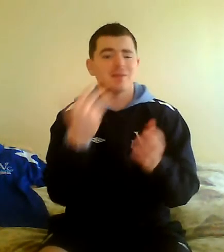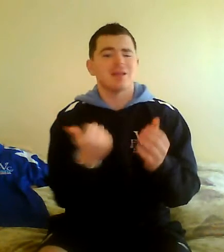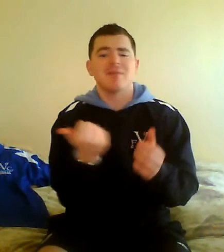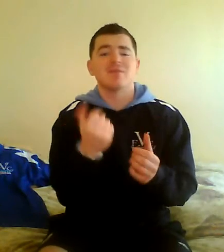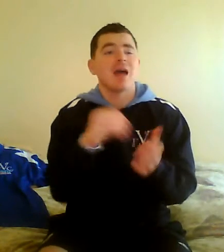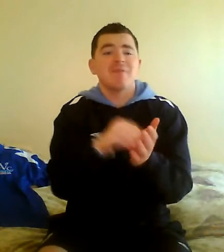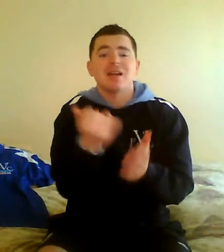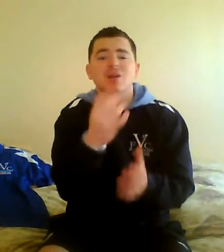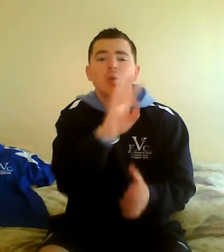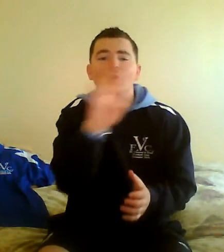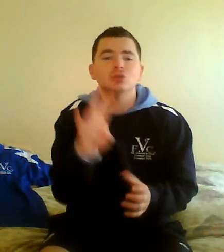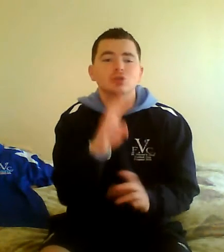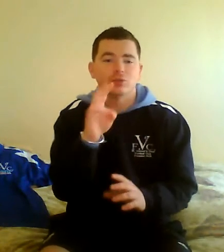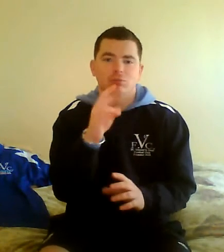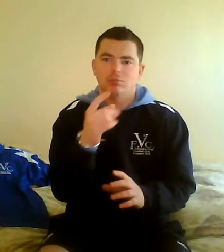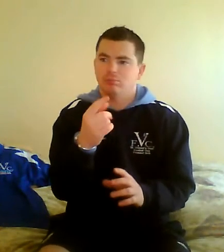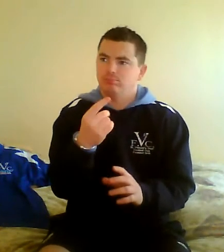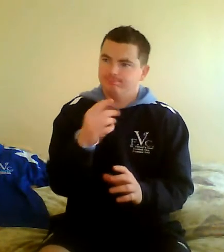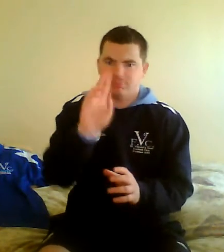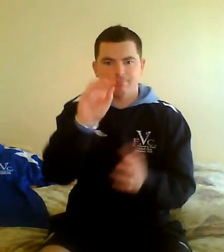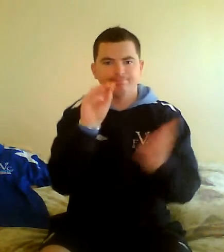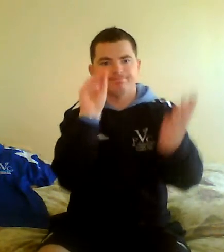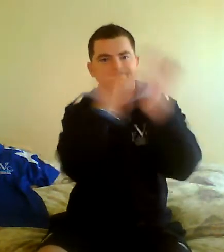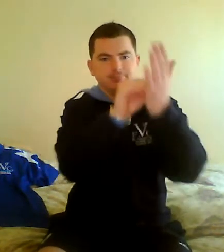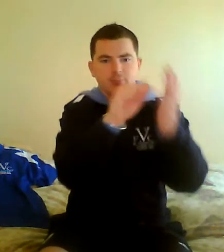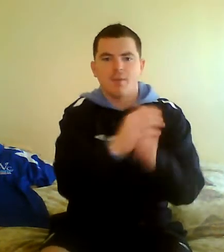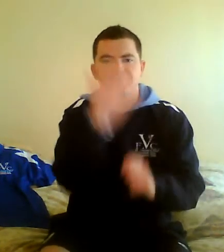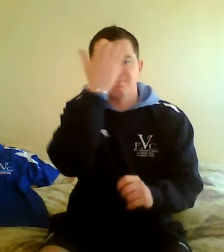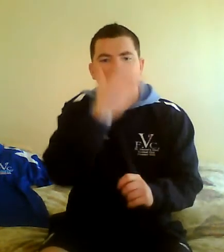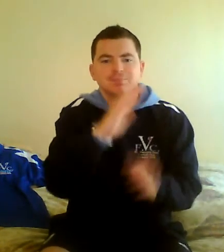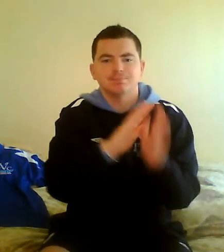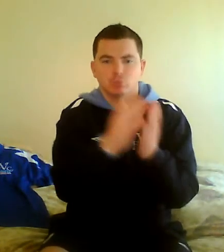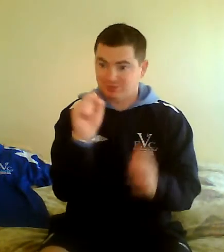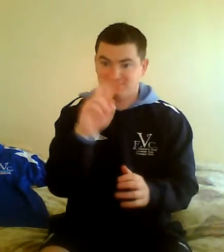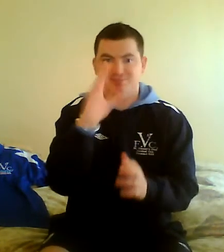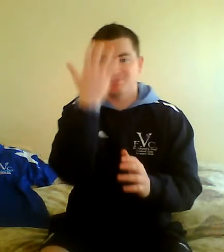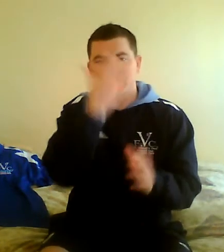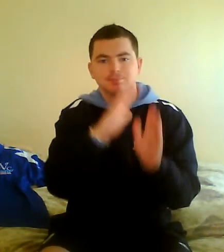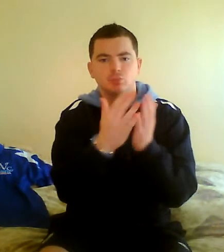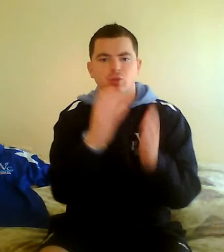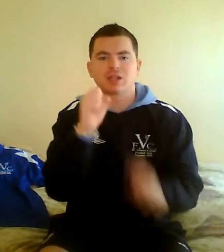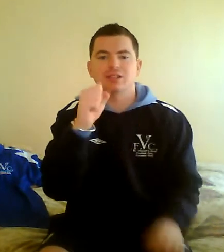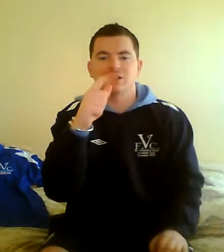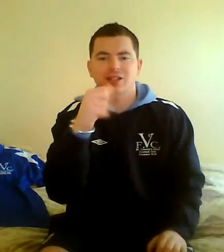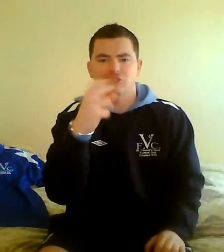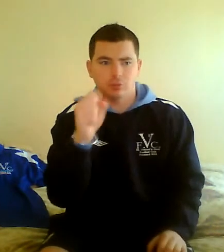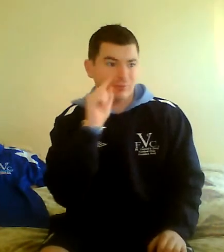If you have any questions, please post it on our Facebook status